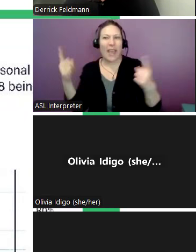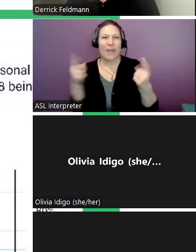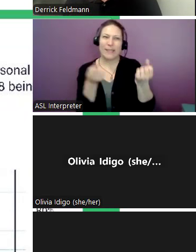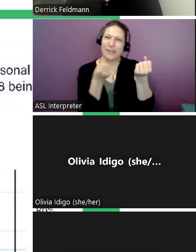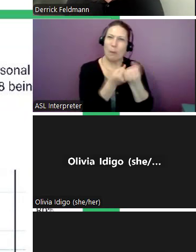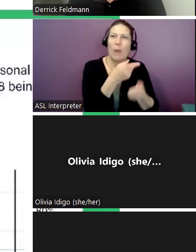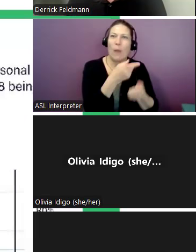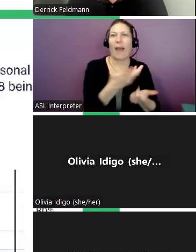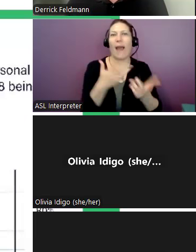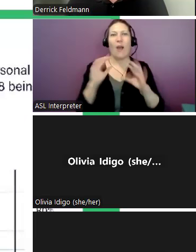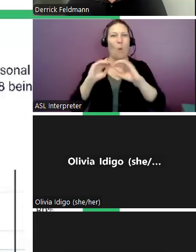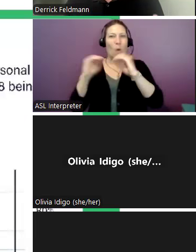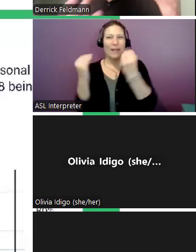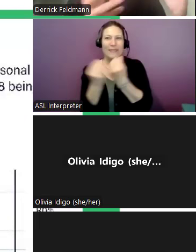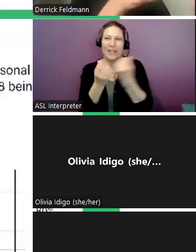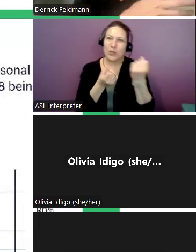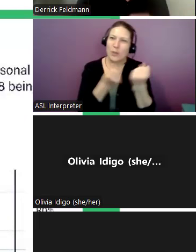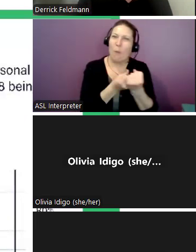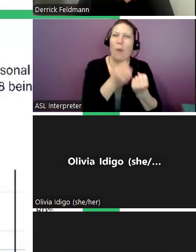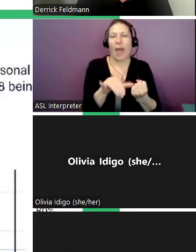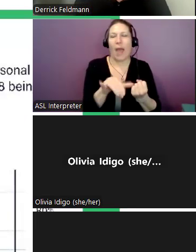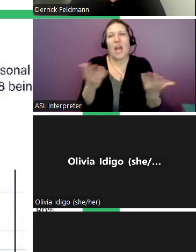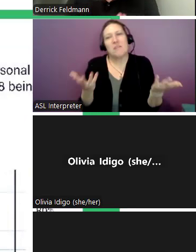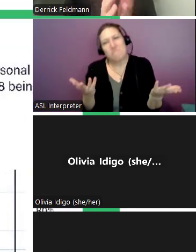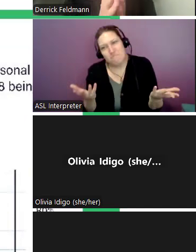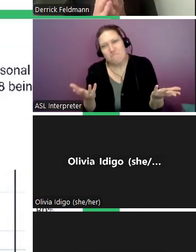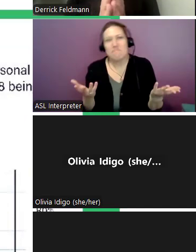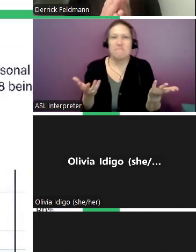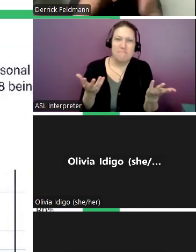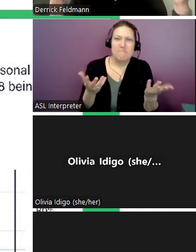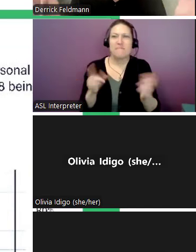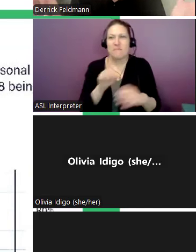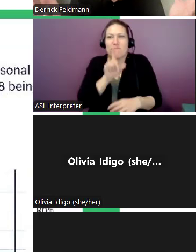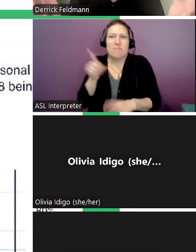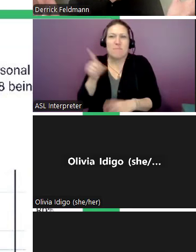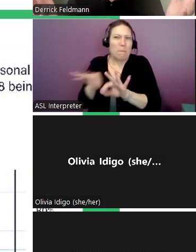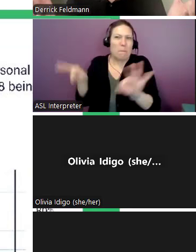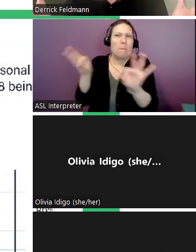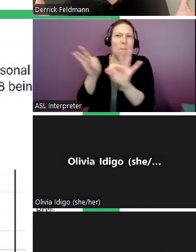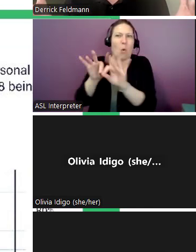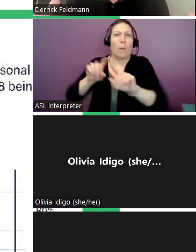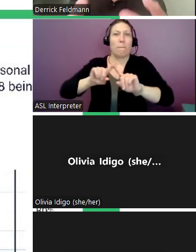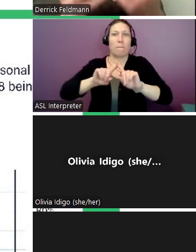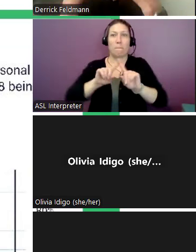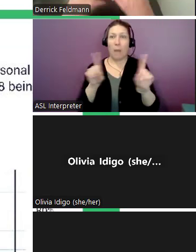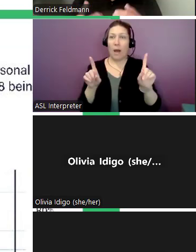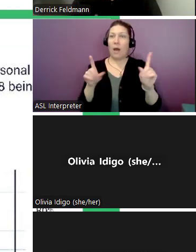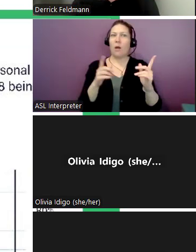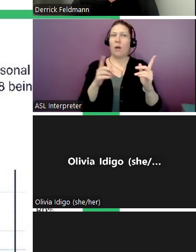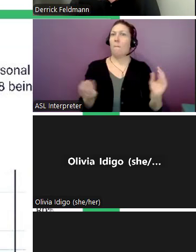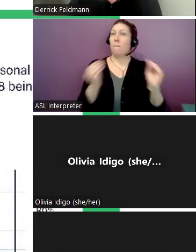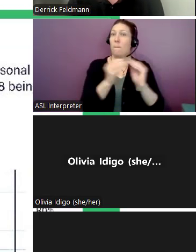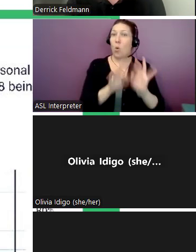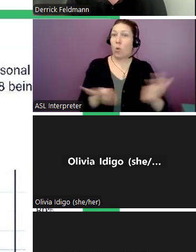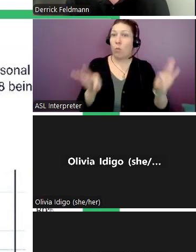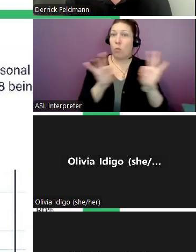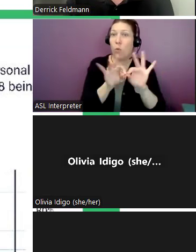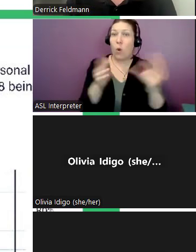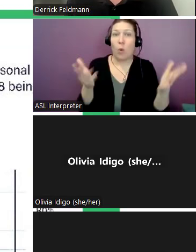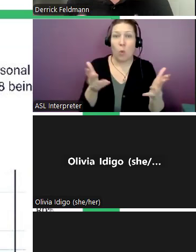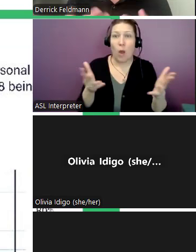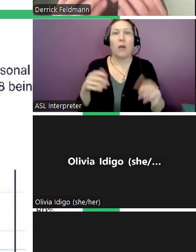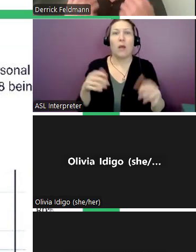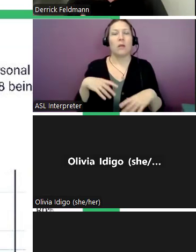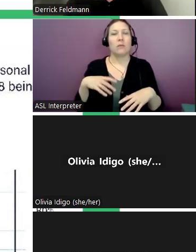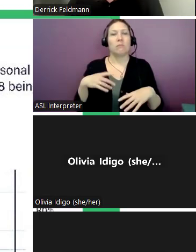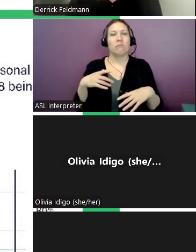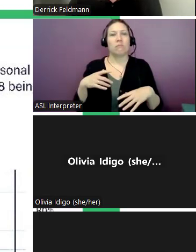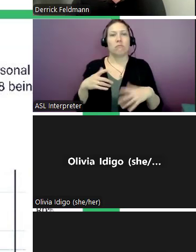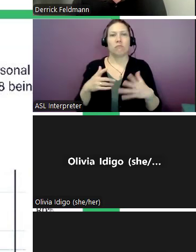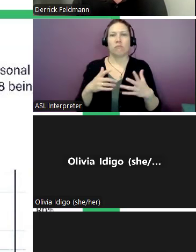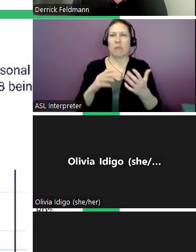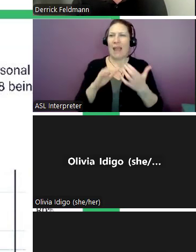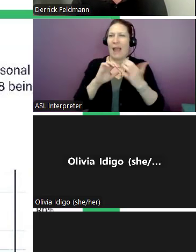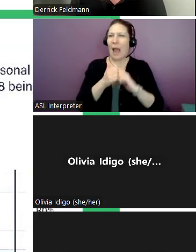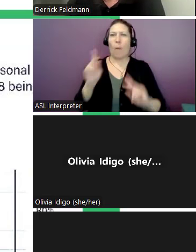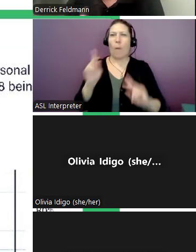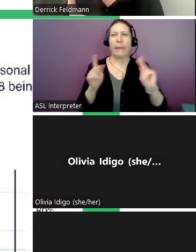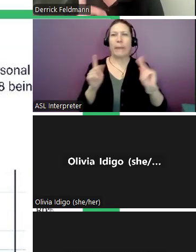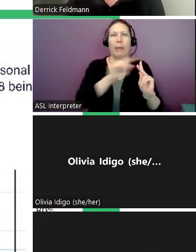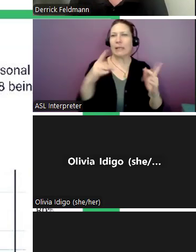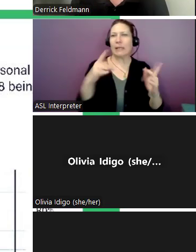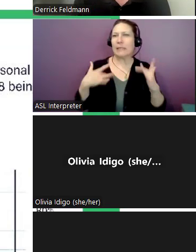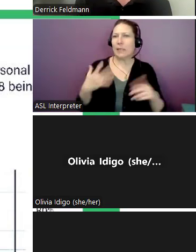That isn't as important as some of the other pieces is that directly seeing it out and present, but also showcasing the different ways in which it's been used by others.